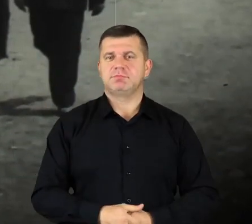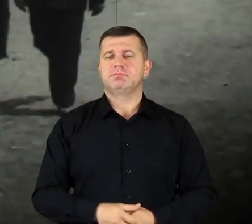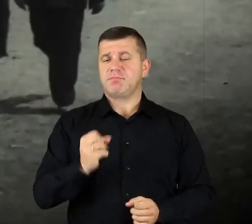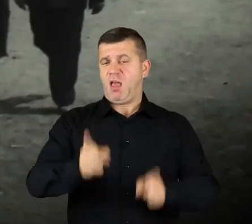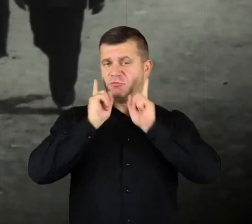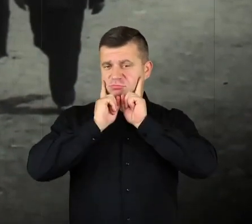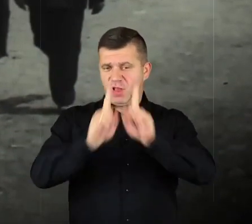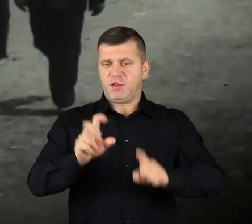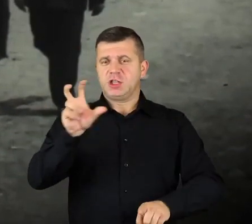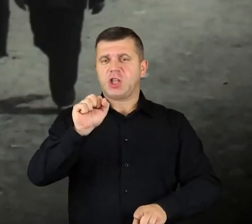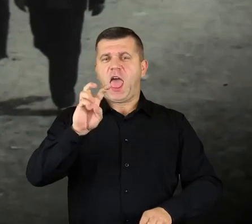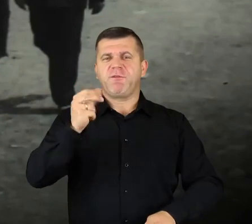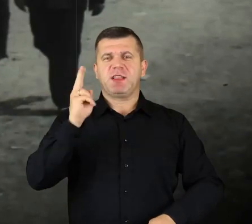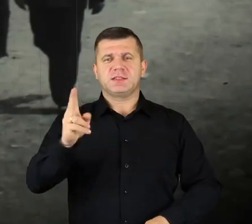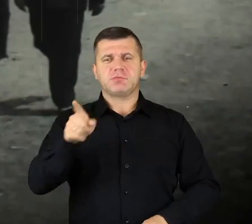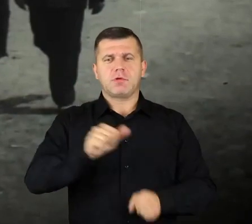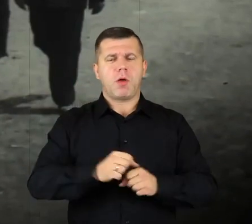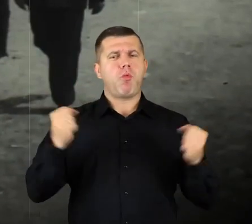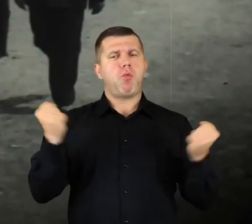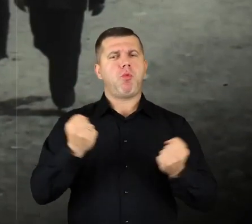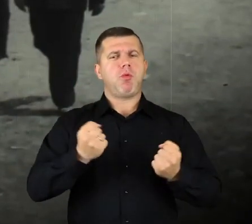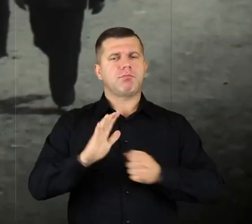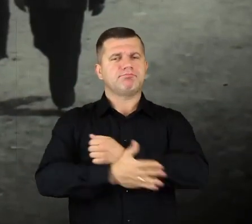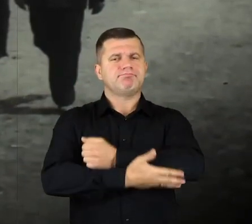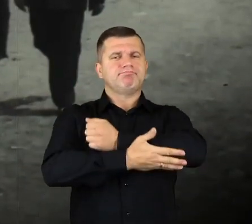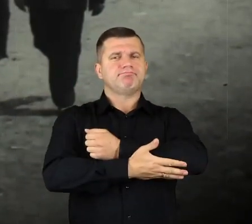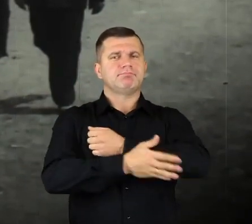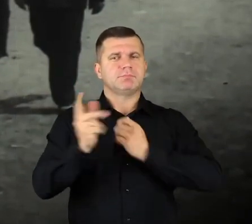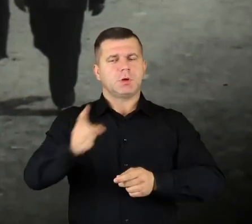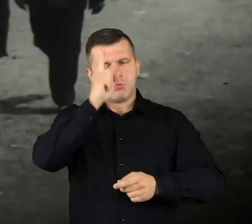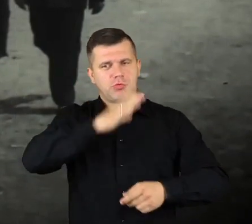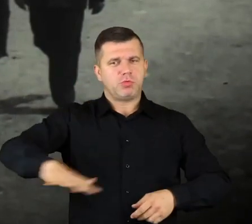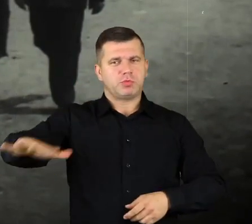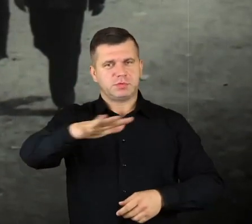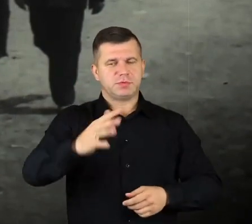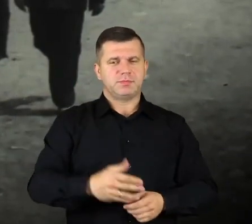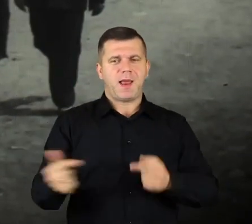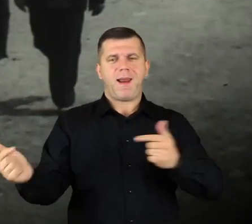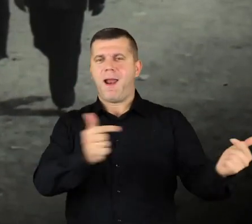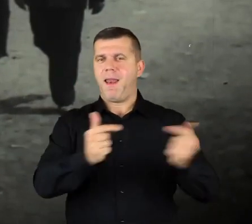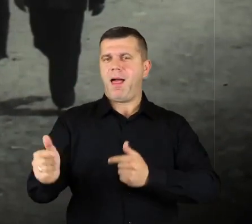So yes, Czerwińsk is powerful, and that power is based on people, just like that, on relationships that they make.